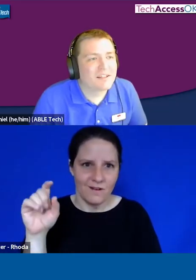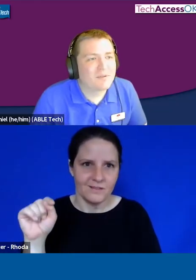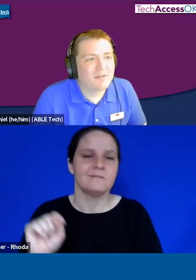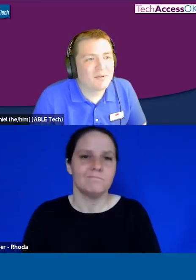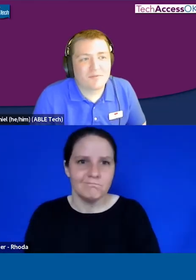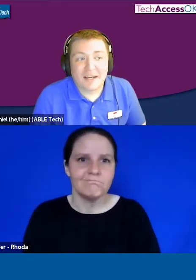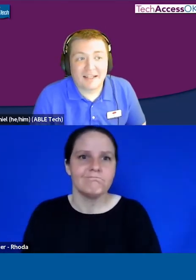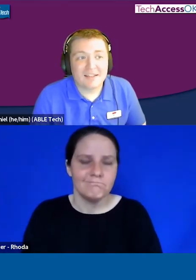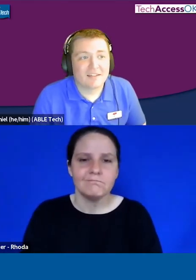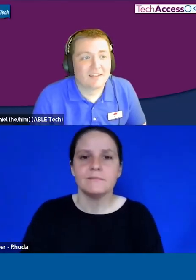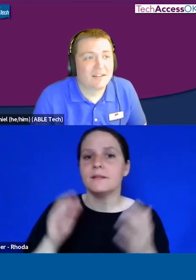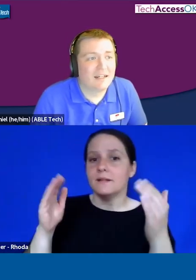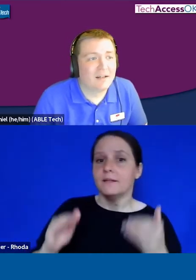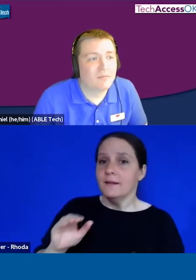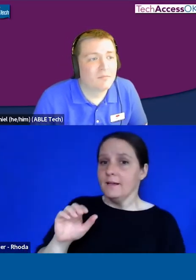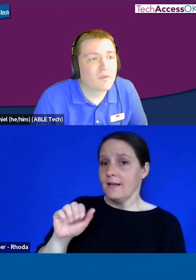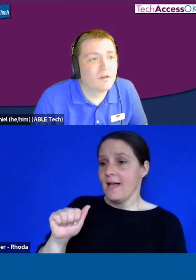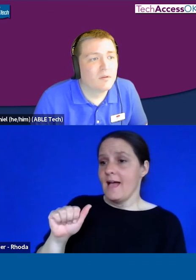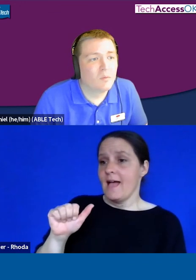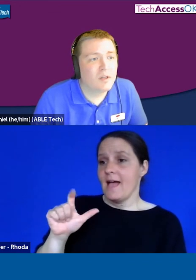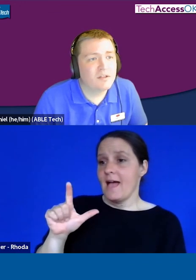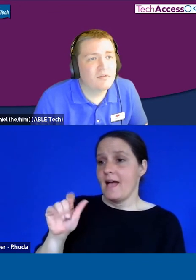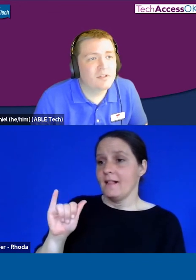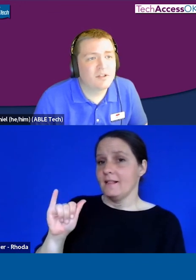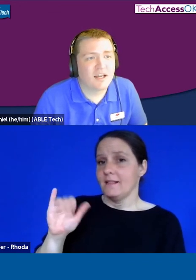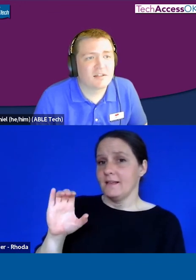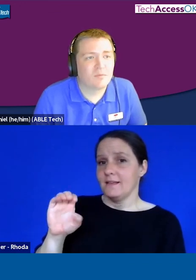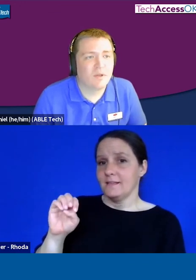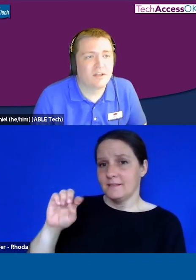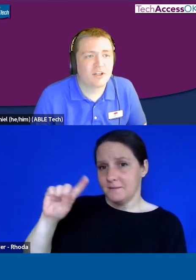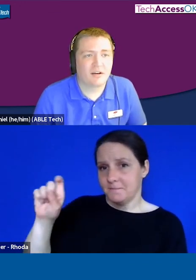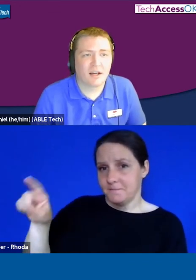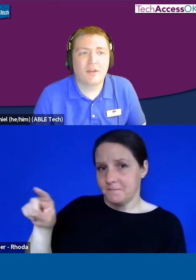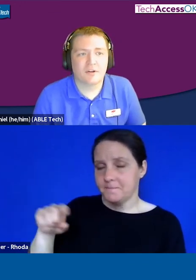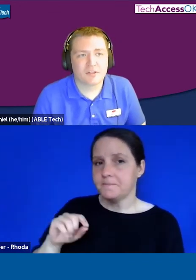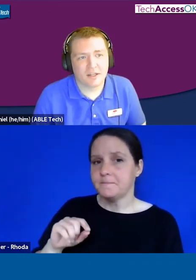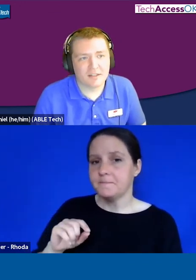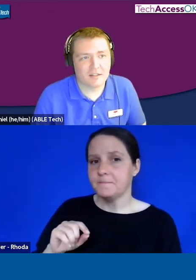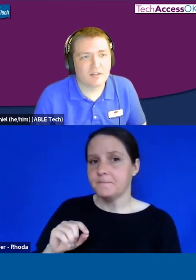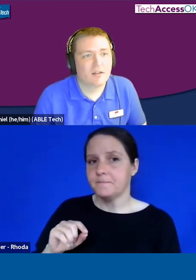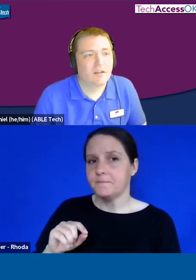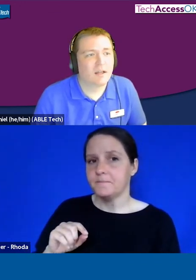Next, we have a question from Alice. What do you suggest when sharing others' content?